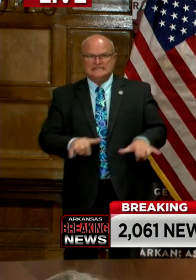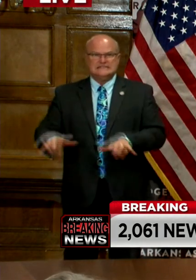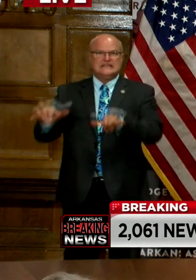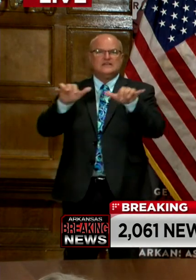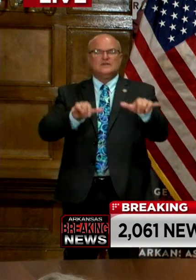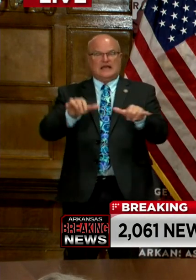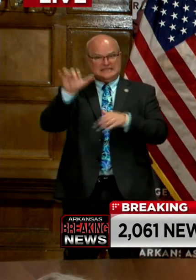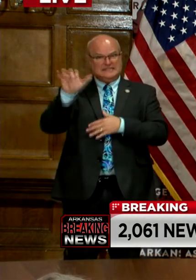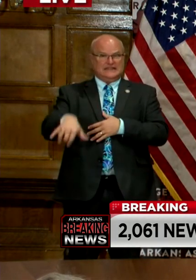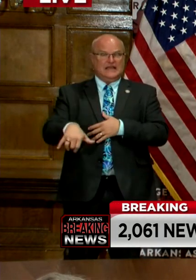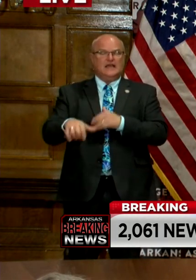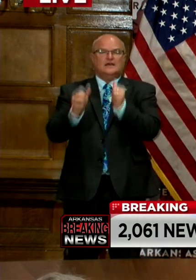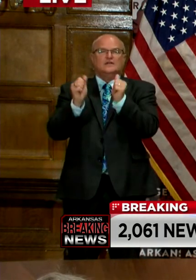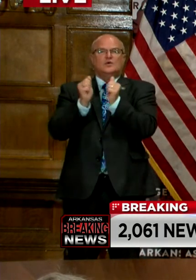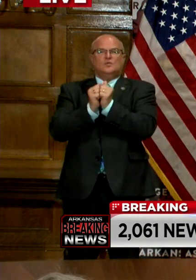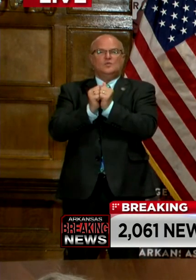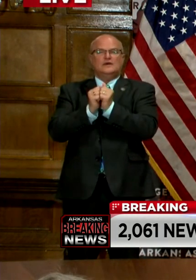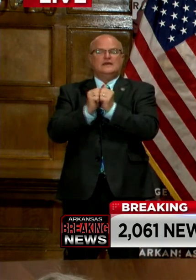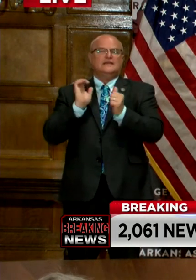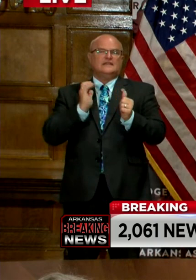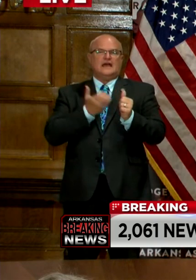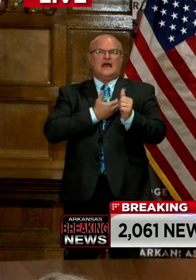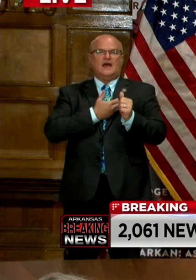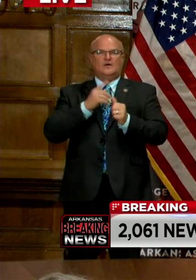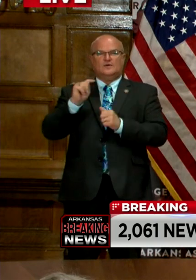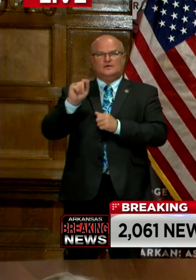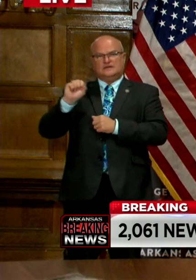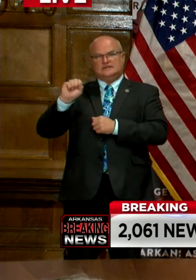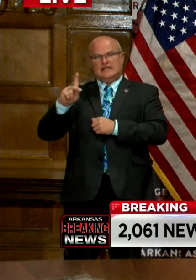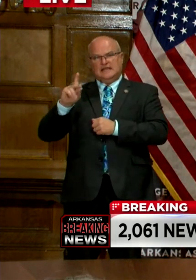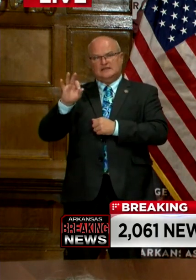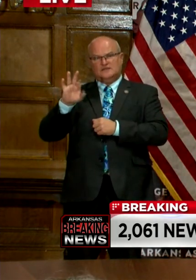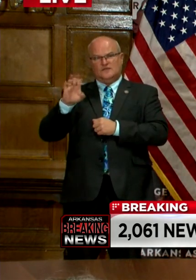OF OUR ESSENTIAL HEALTHCARE WORKERS, AND TRYING TO